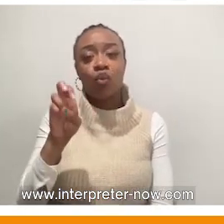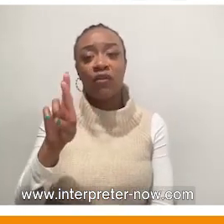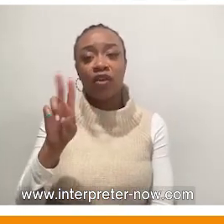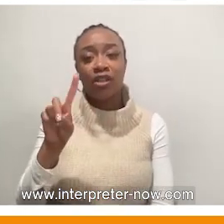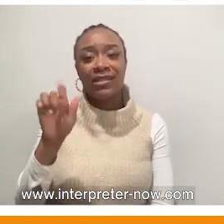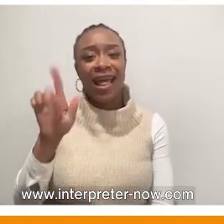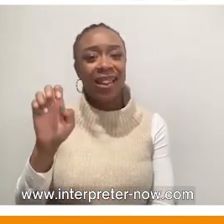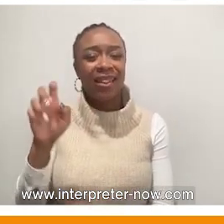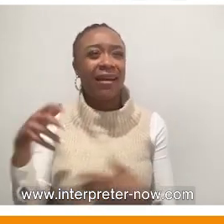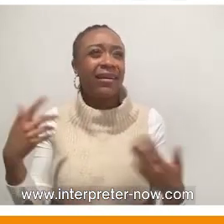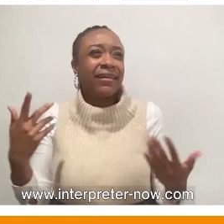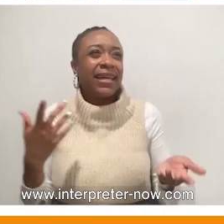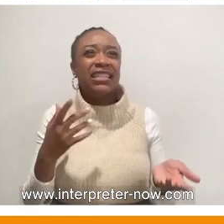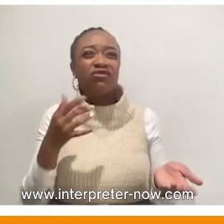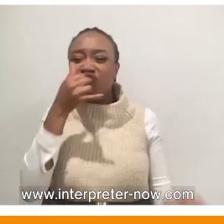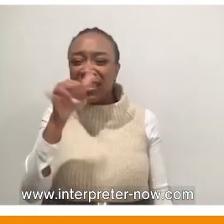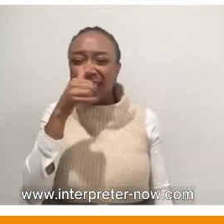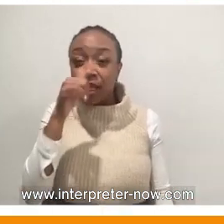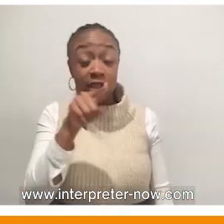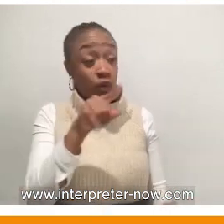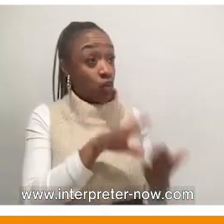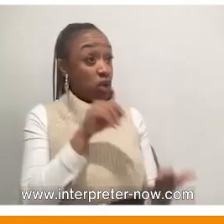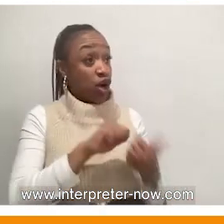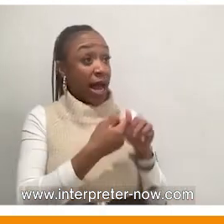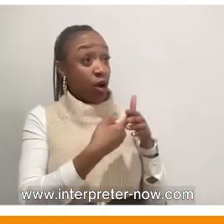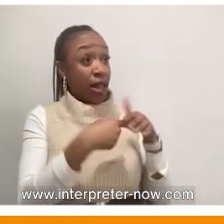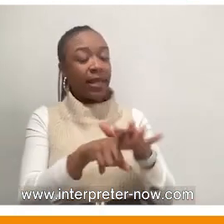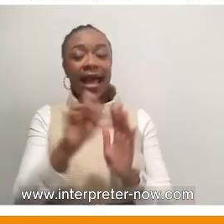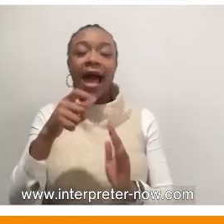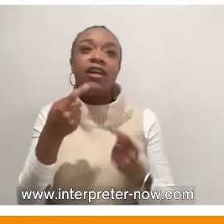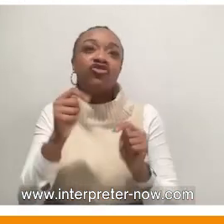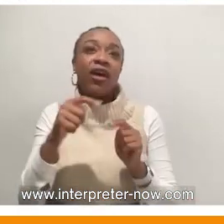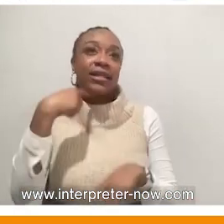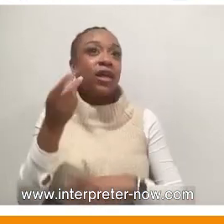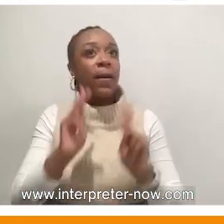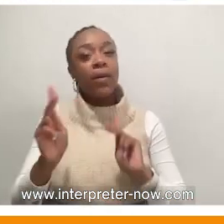It's ridiculous, right? To learn how to assimilate.